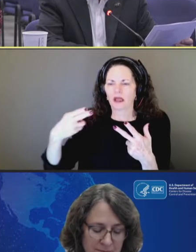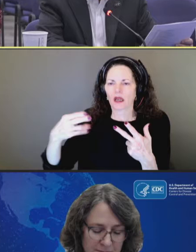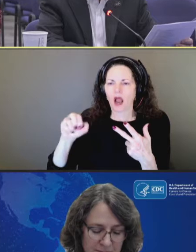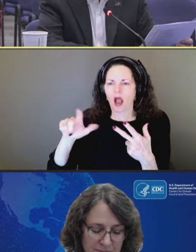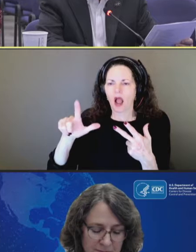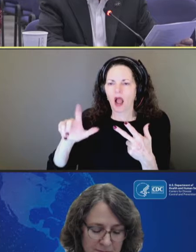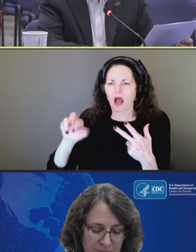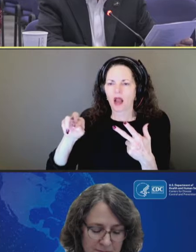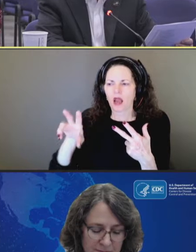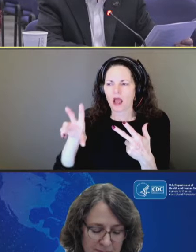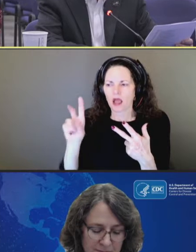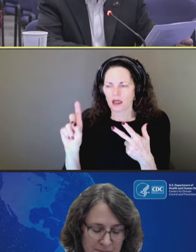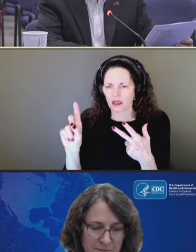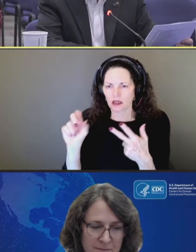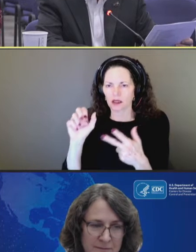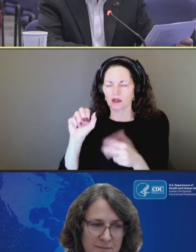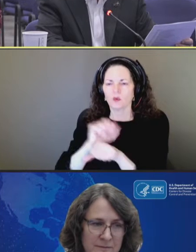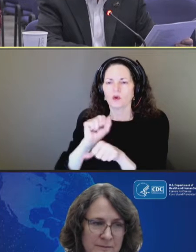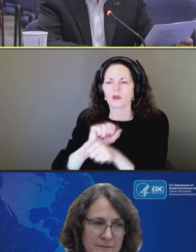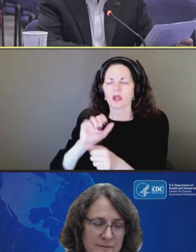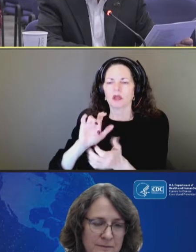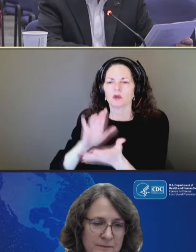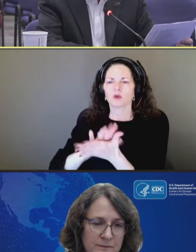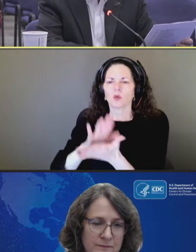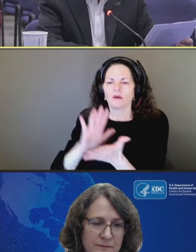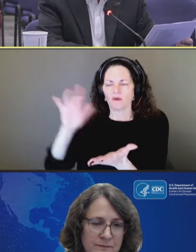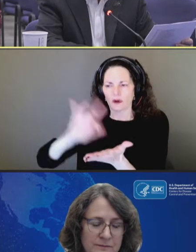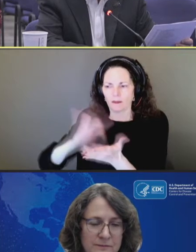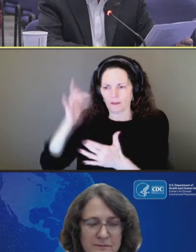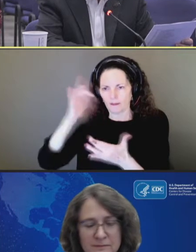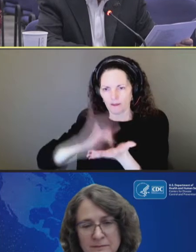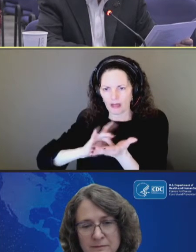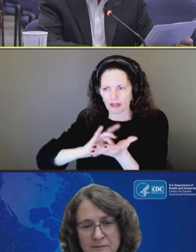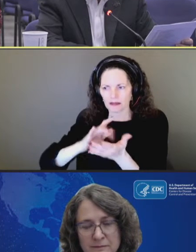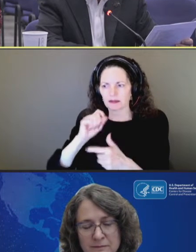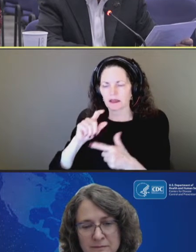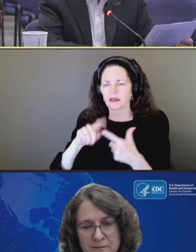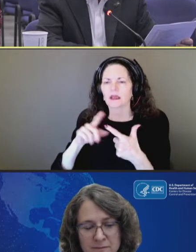also serves as the chief clinical officer for the Fulton County Board of Health in Atlanta.